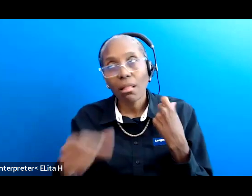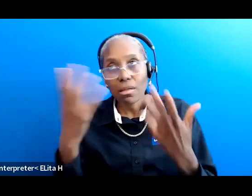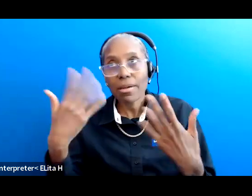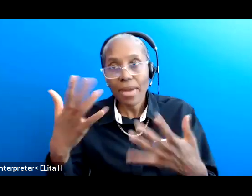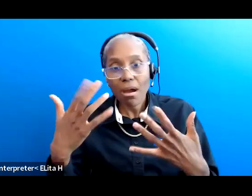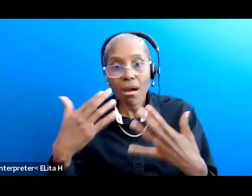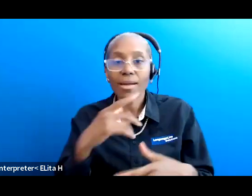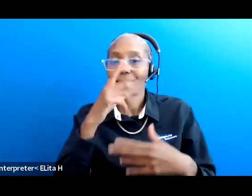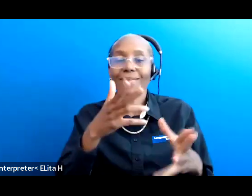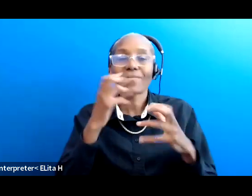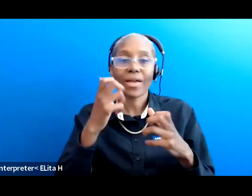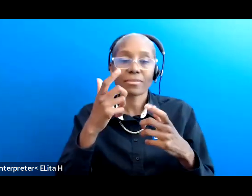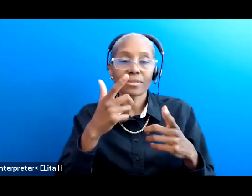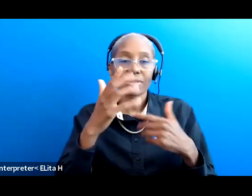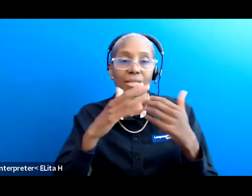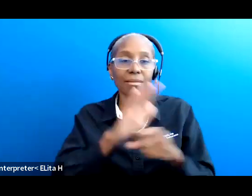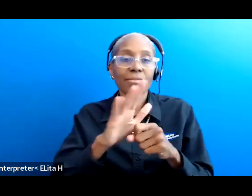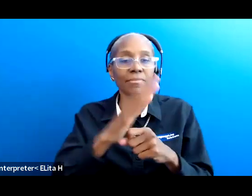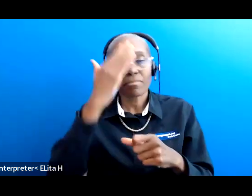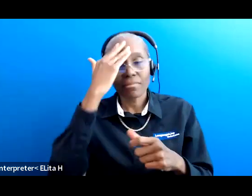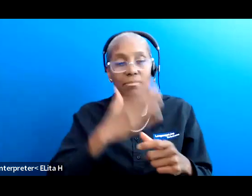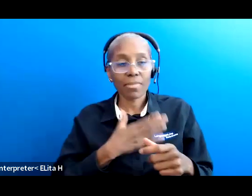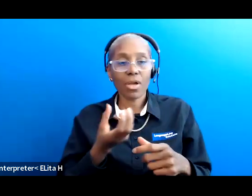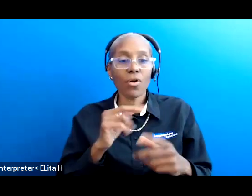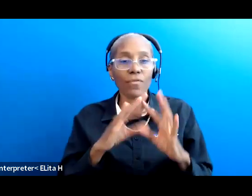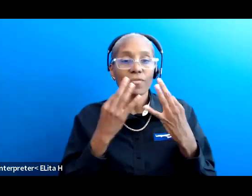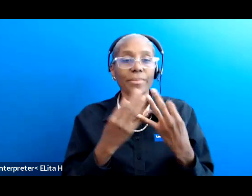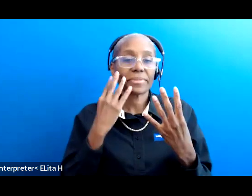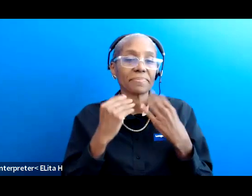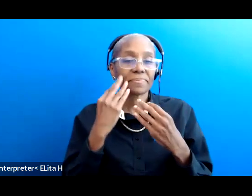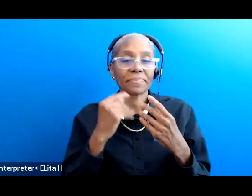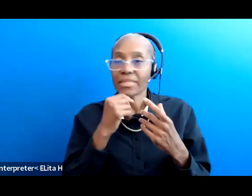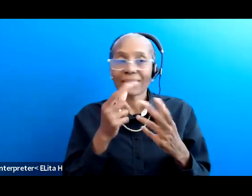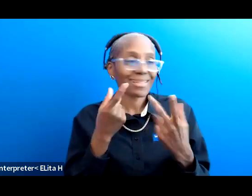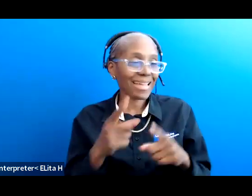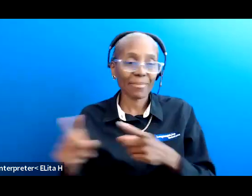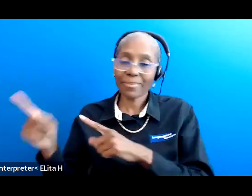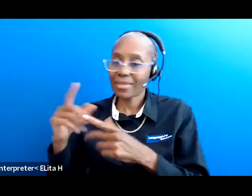Especially from a personal experience in my own family, it's not happening fast enough. I need it now.